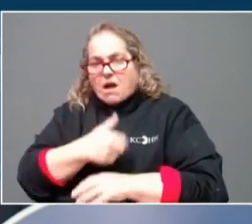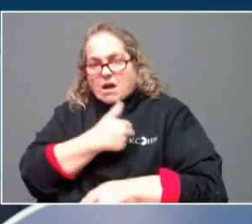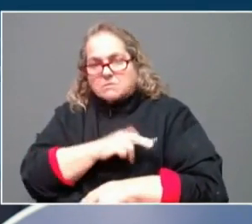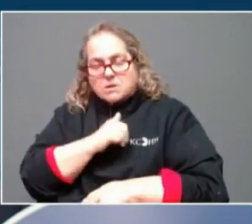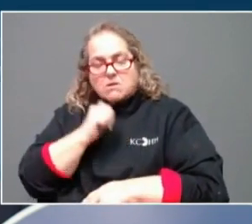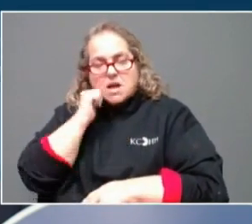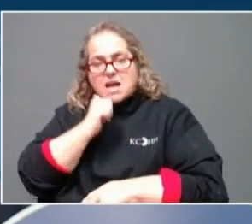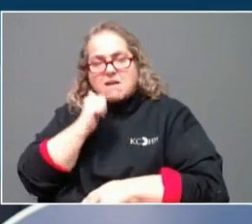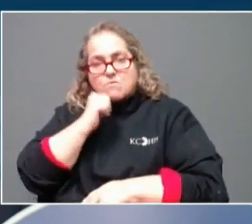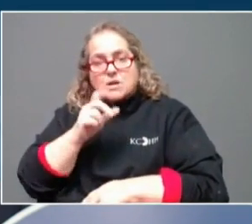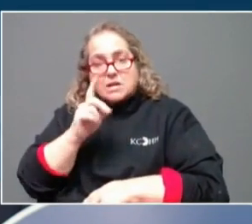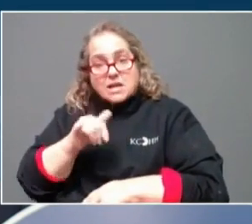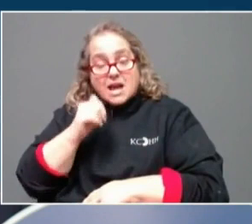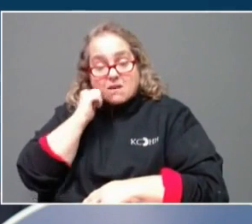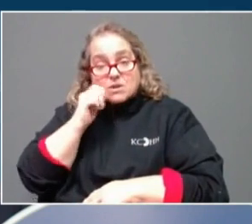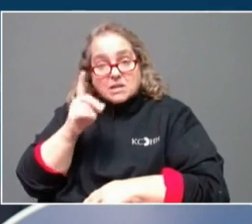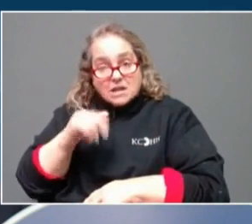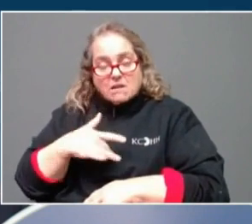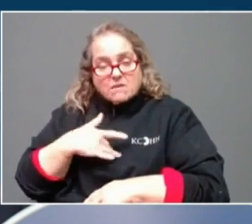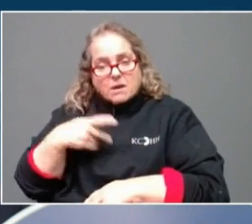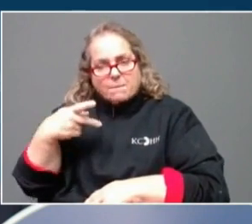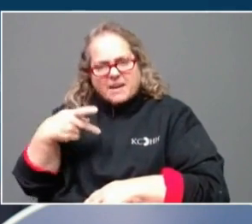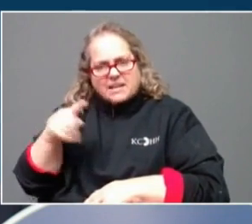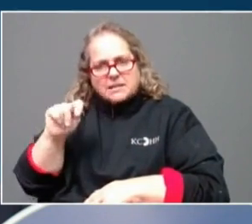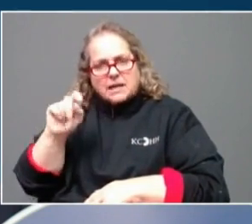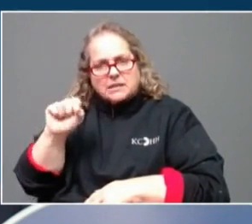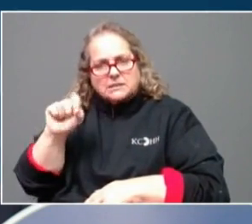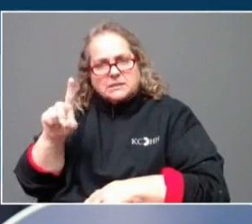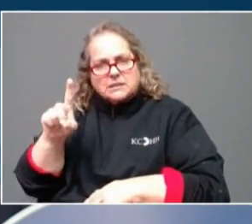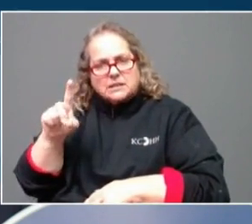It's a ptsd of a different sort. And so it's really, really hard on these